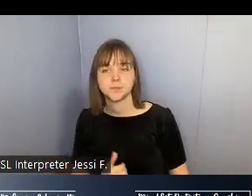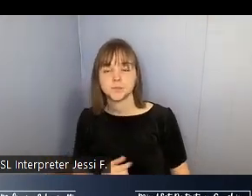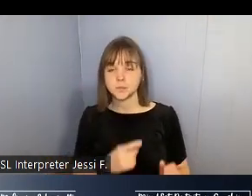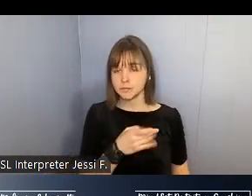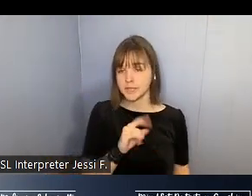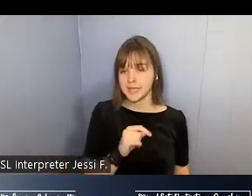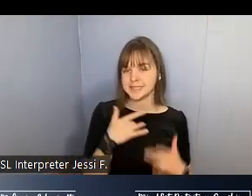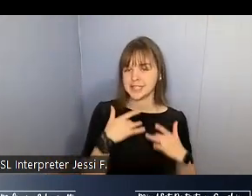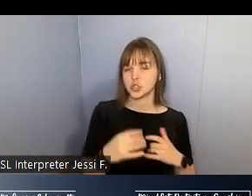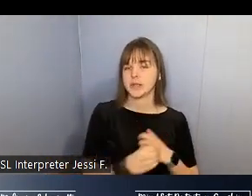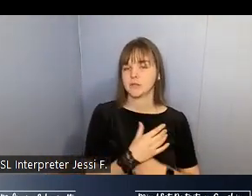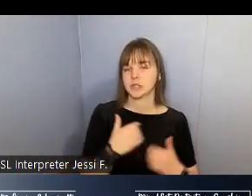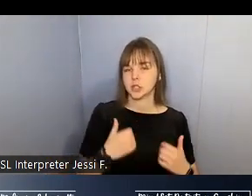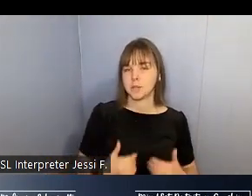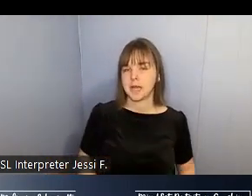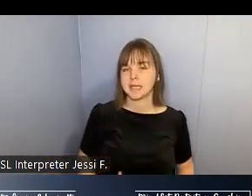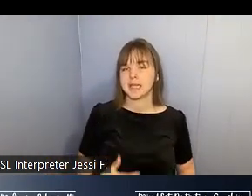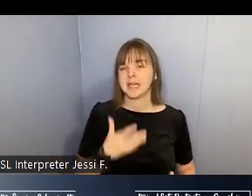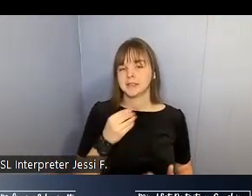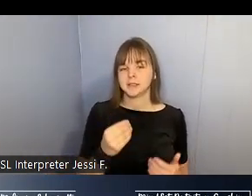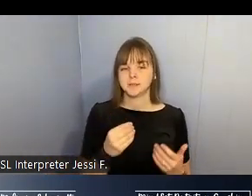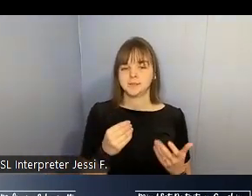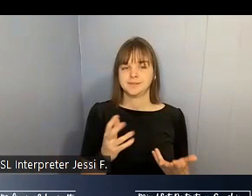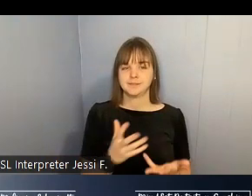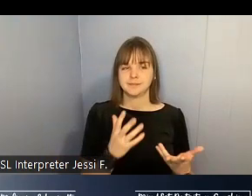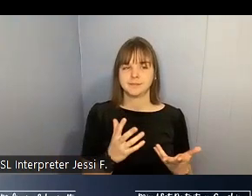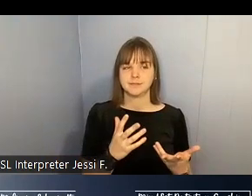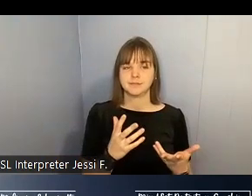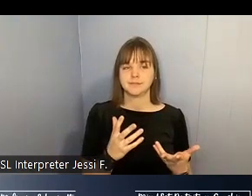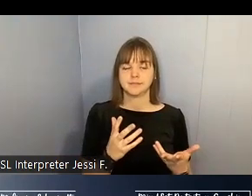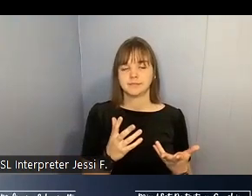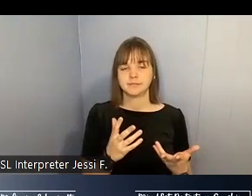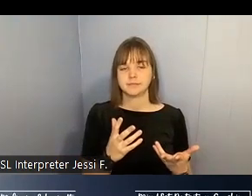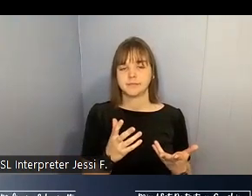So if your nutrition isn't supporting the work you're doing, it's hard to make progress